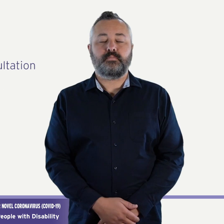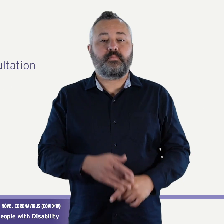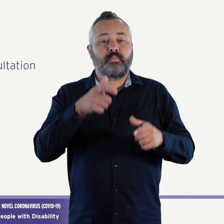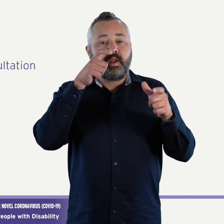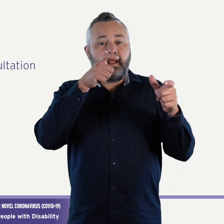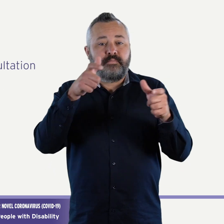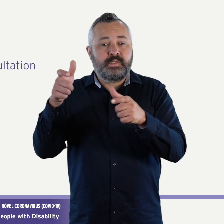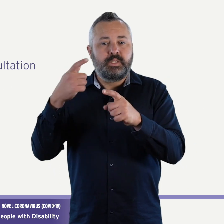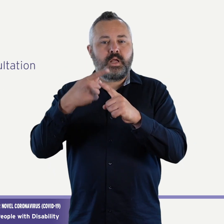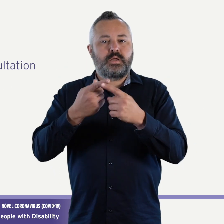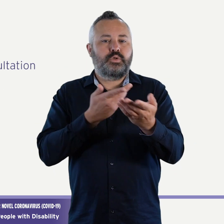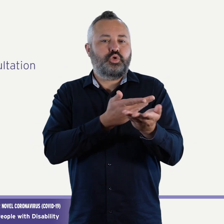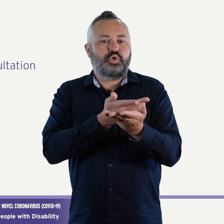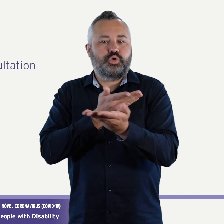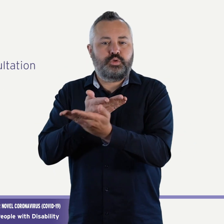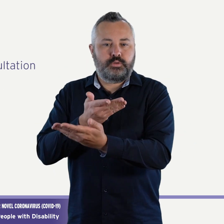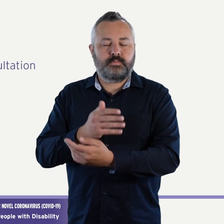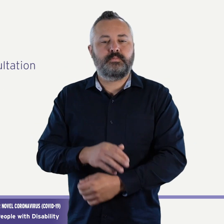Governance and Consultation